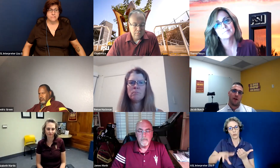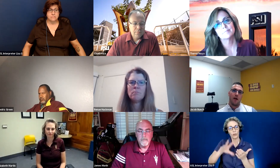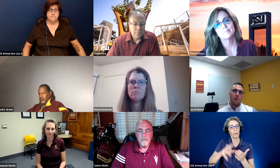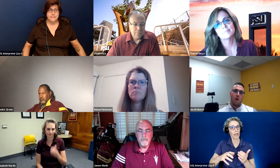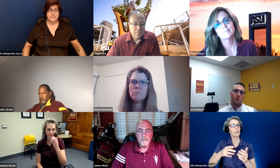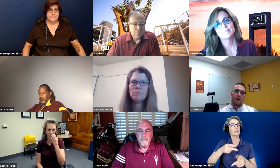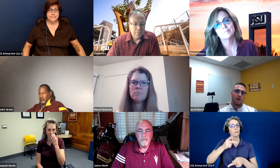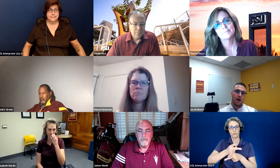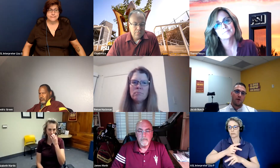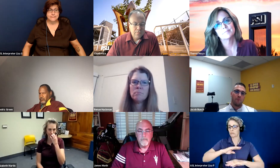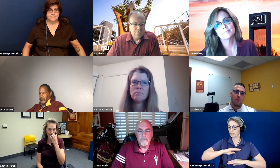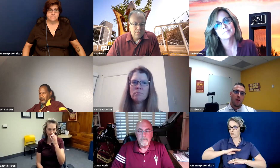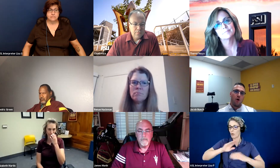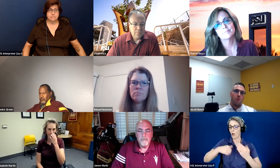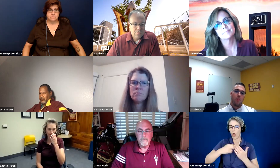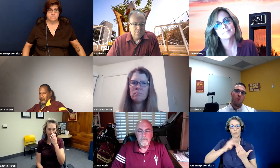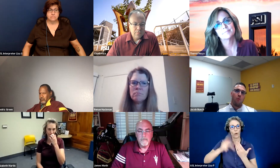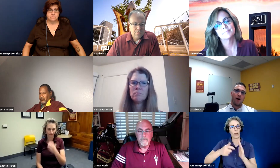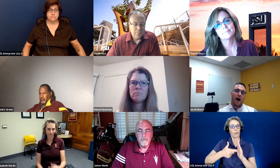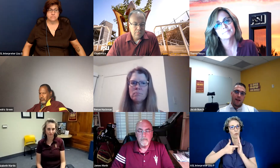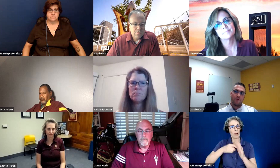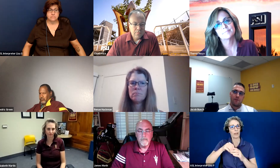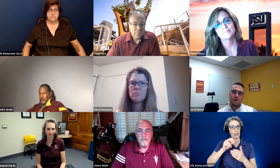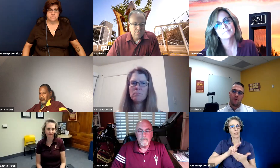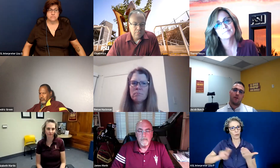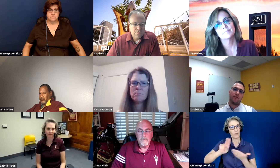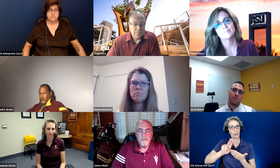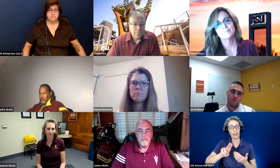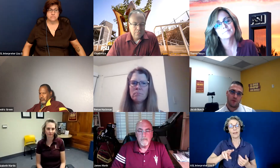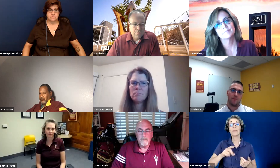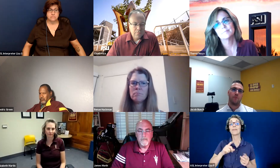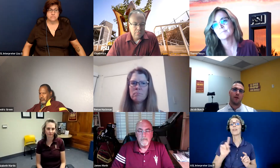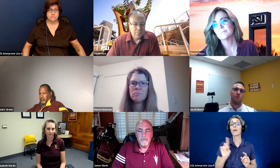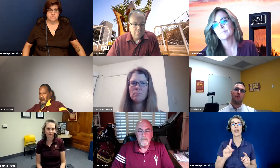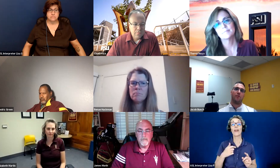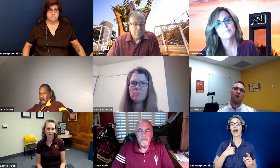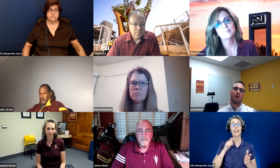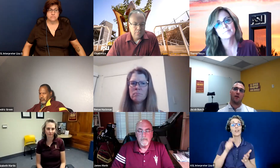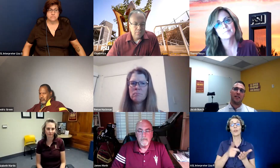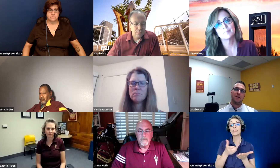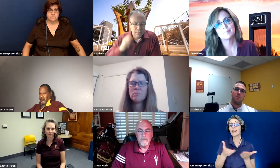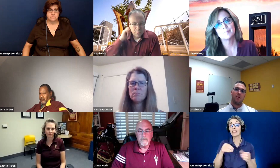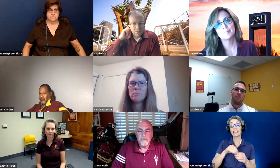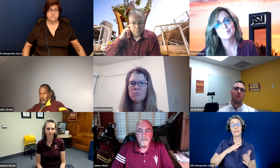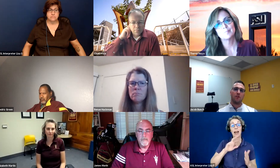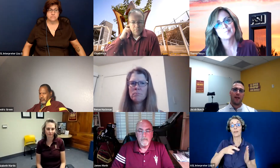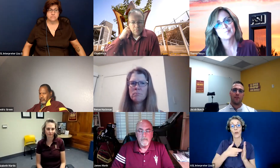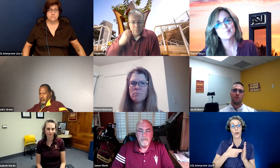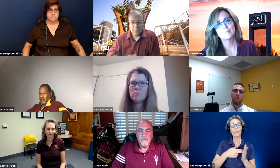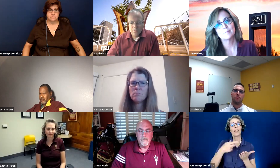But where I have noticed in my role as sometimes students are just a little hesitant